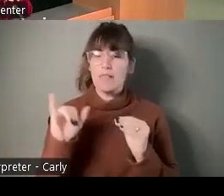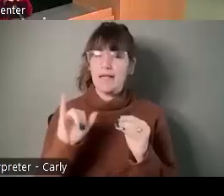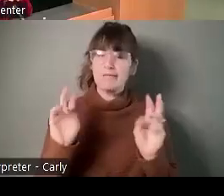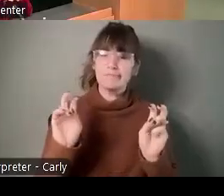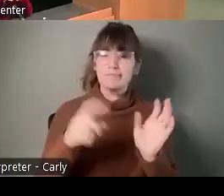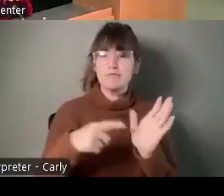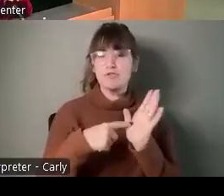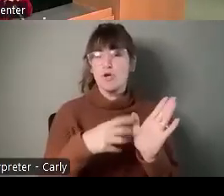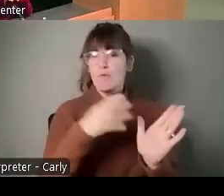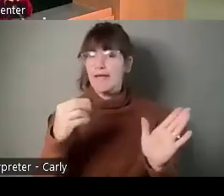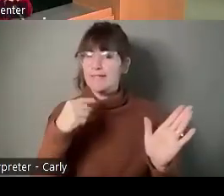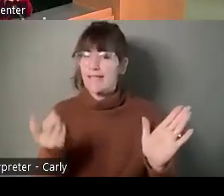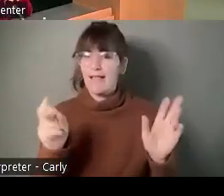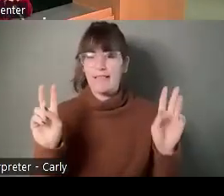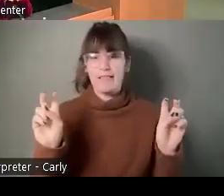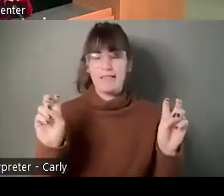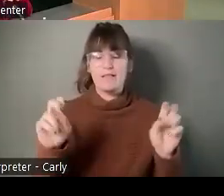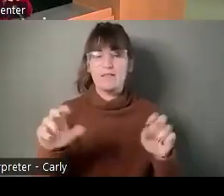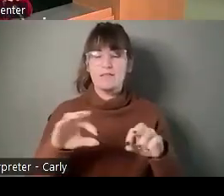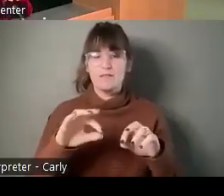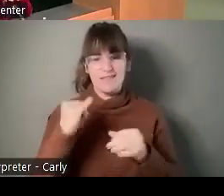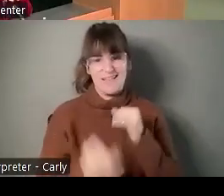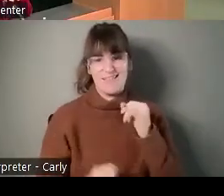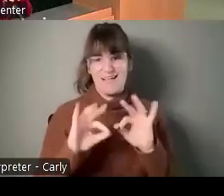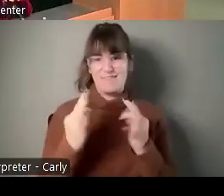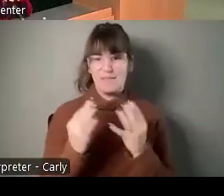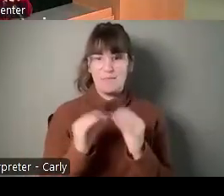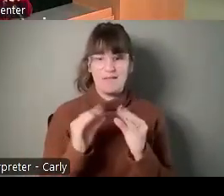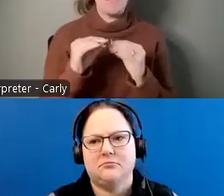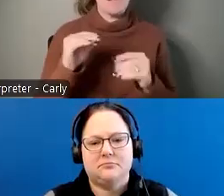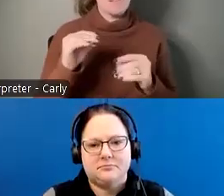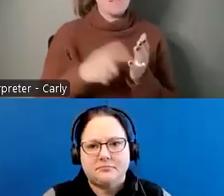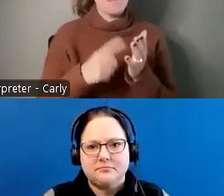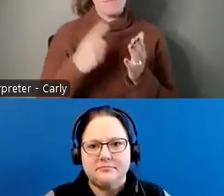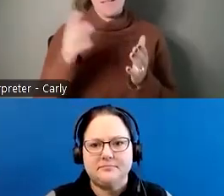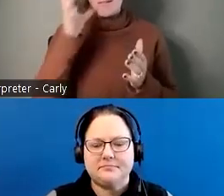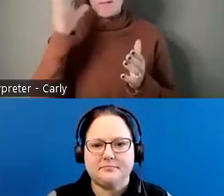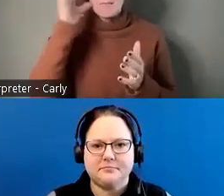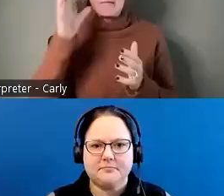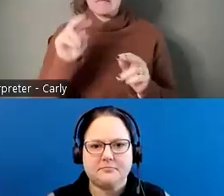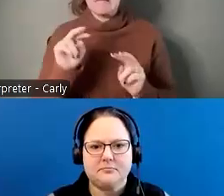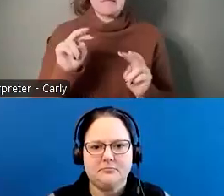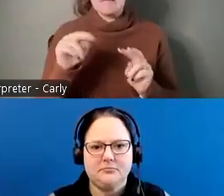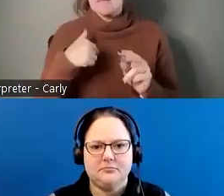meeting. And so families are so anxious, fearful um of their child dying that uh they want to know